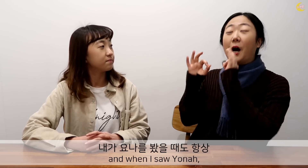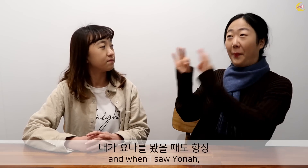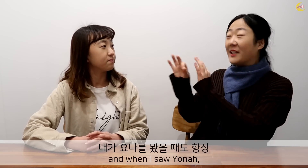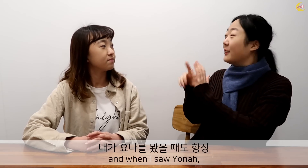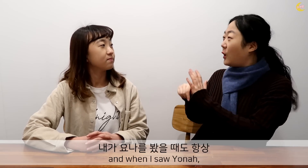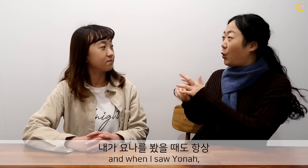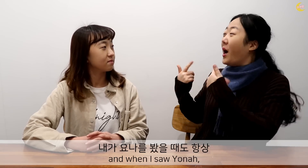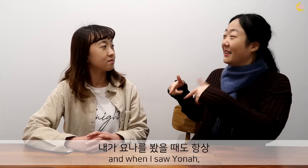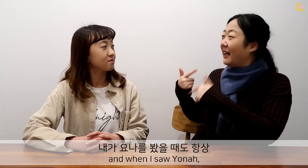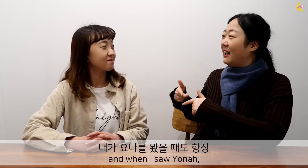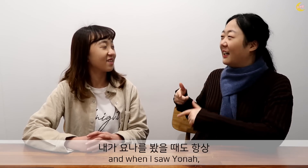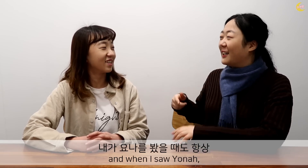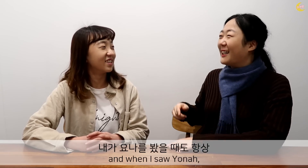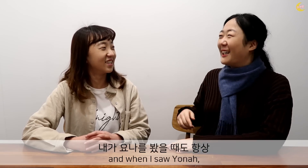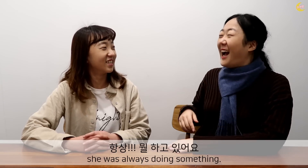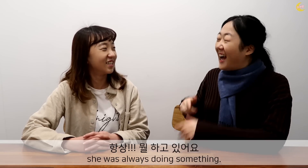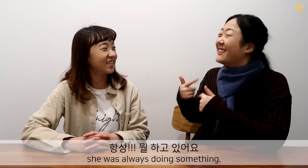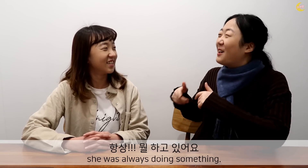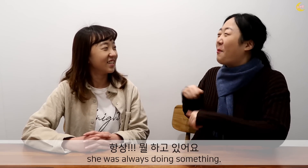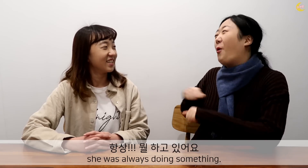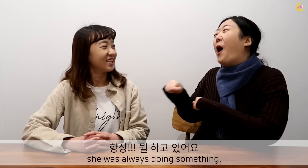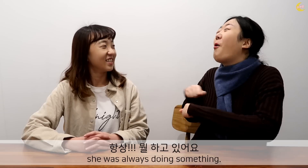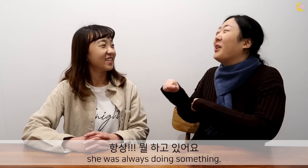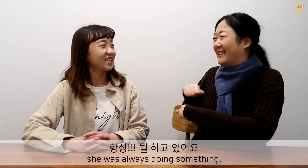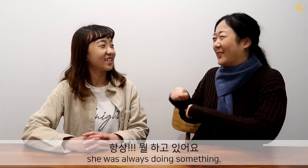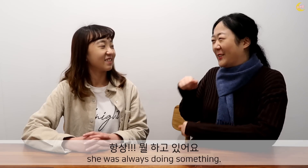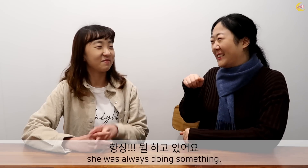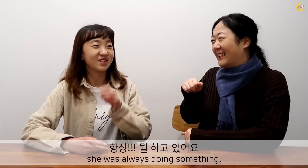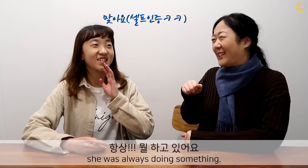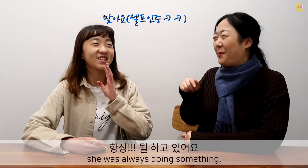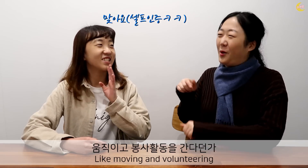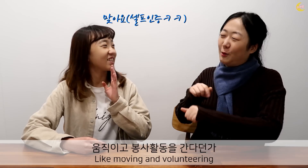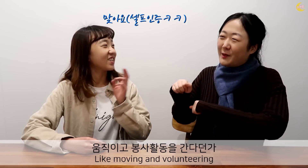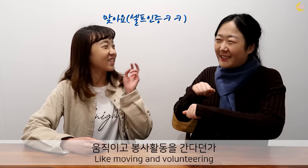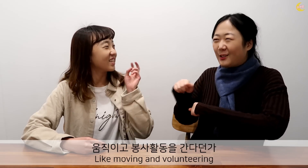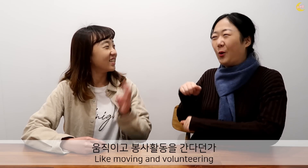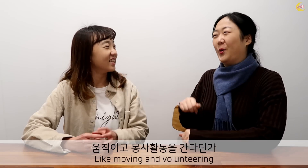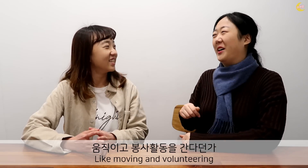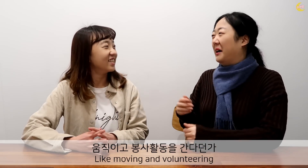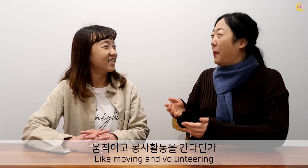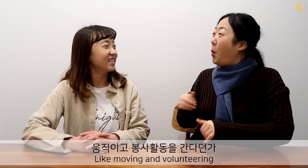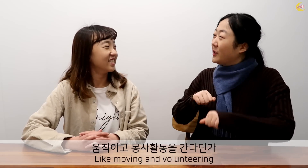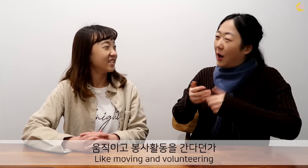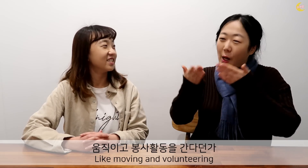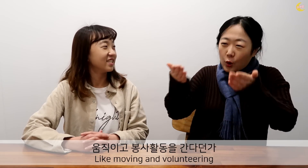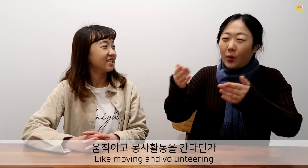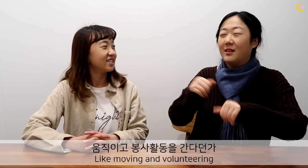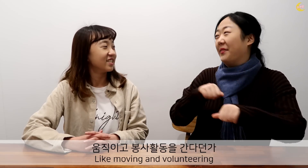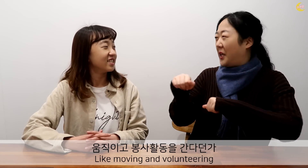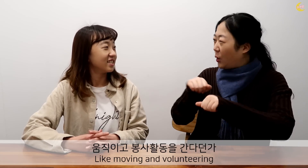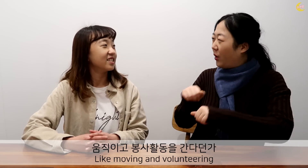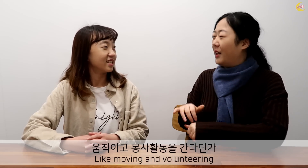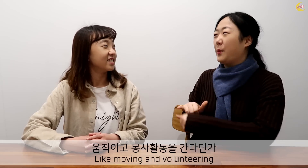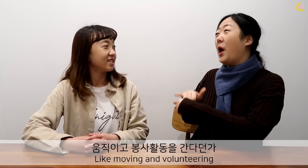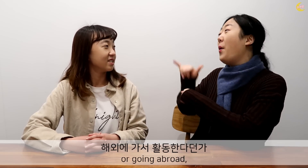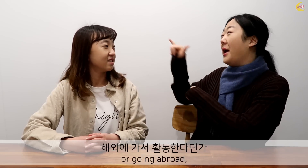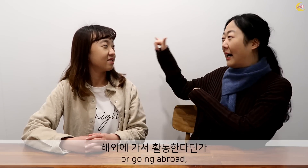and when I saw Yonah, she was always doing something. Like moving and volunteering